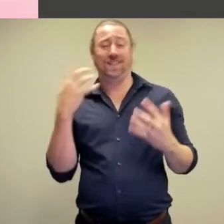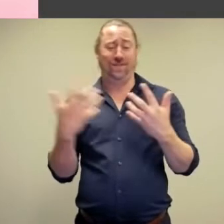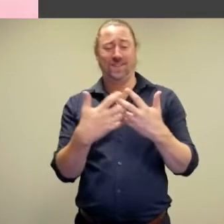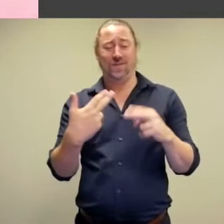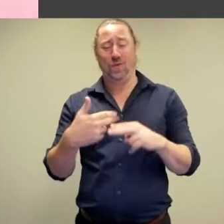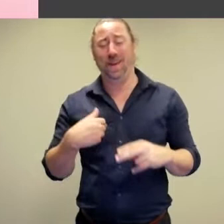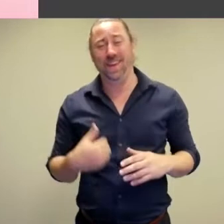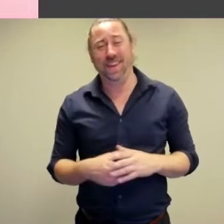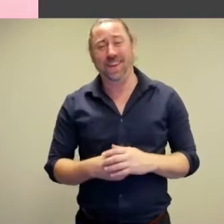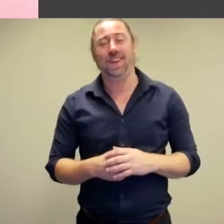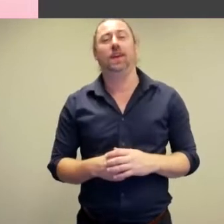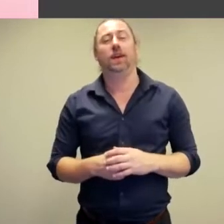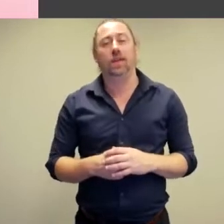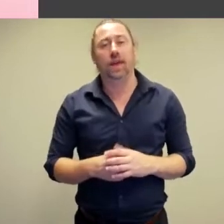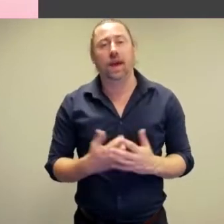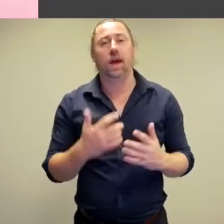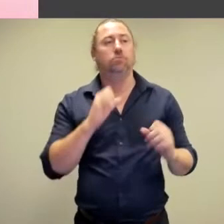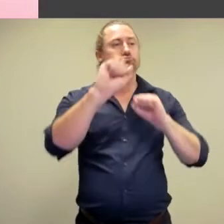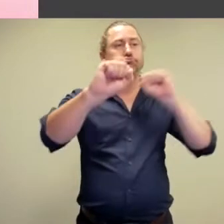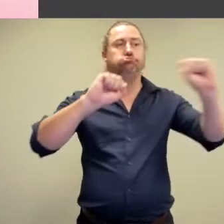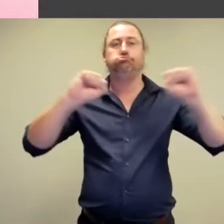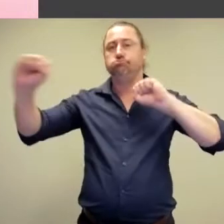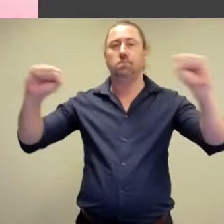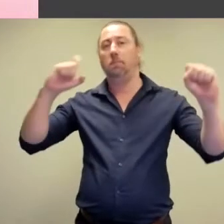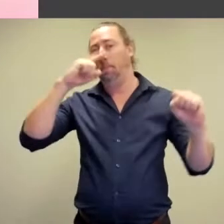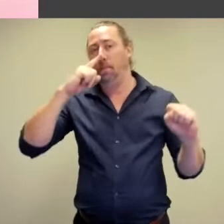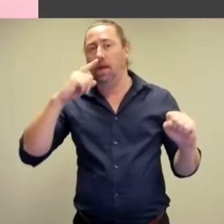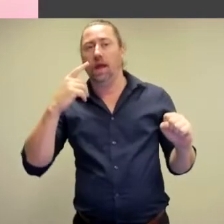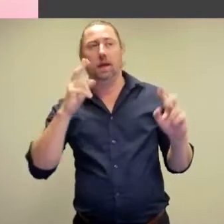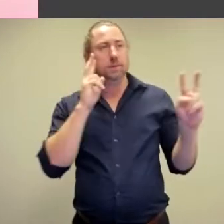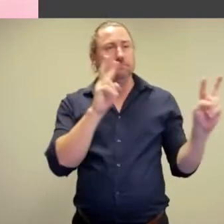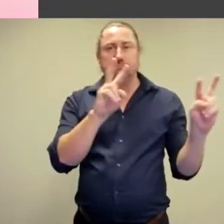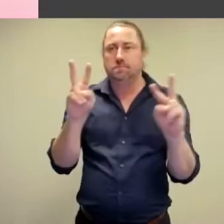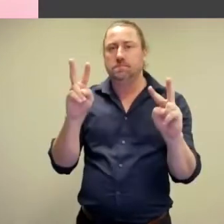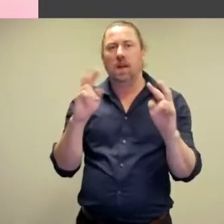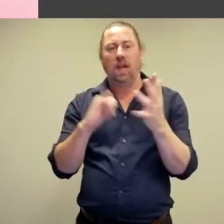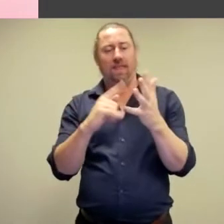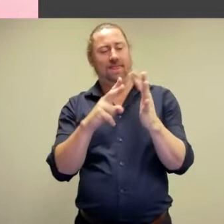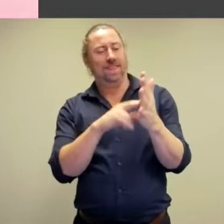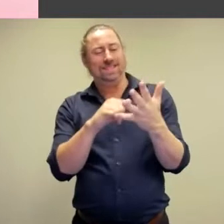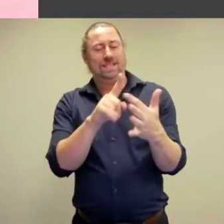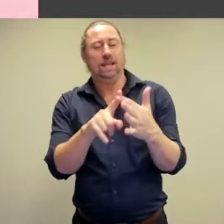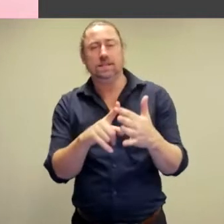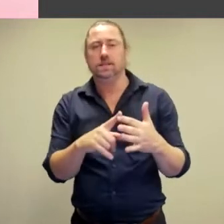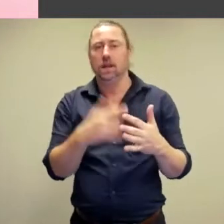is that, different people experience